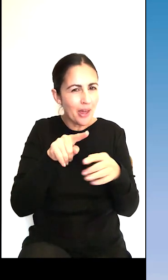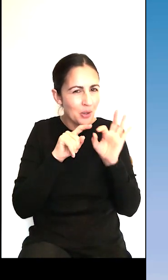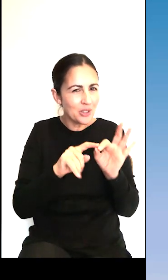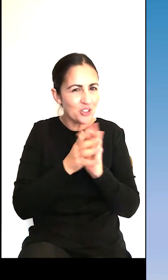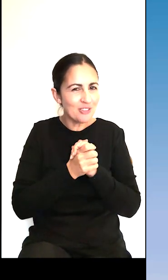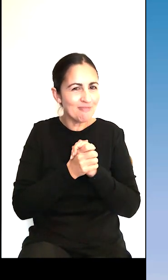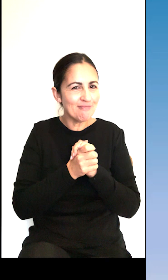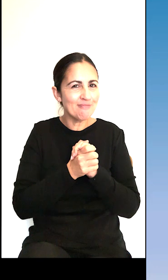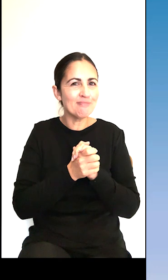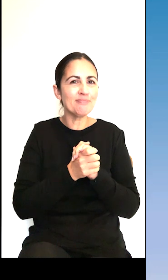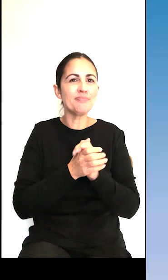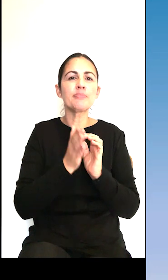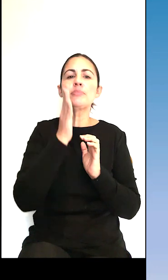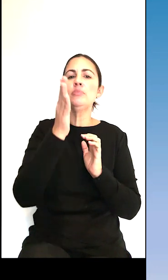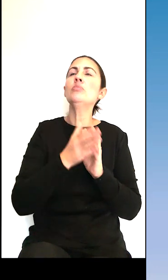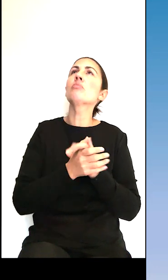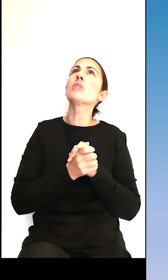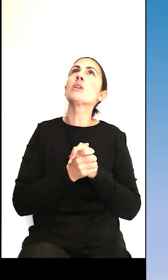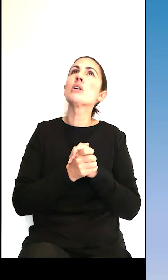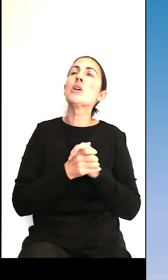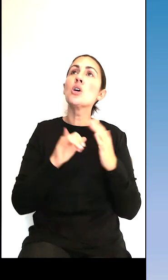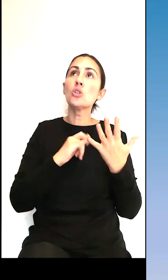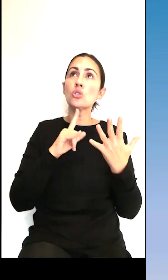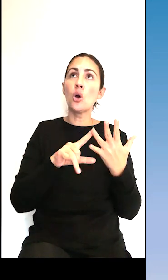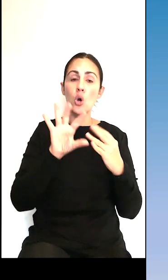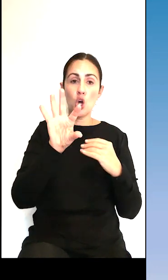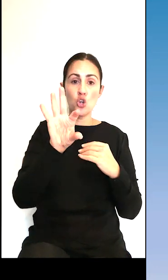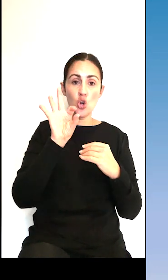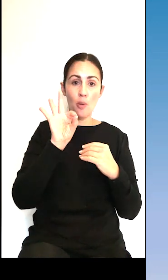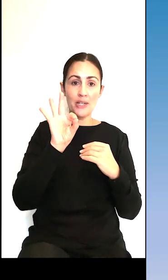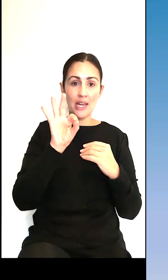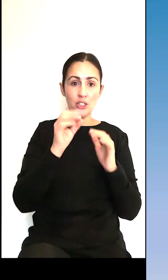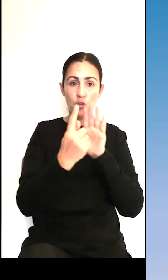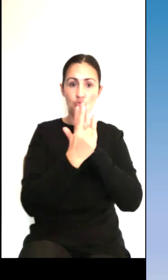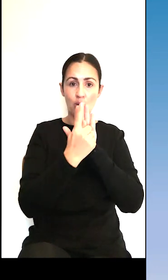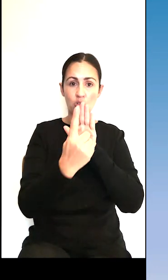So in respect to, so a Nominated Representative in My Health Record is